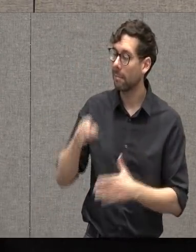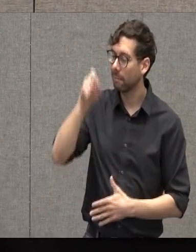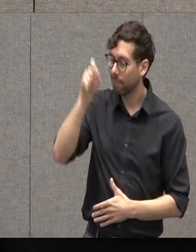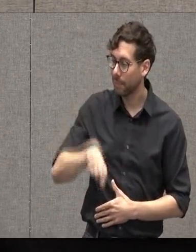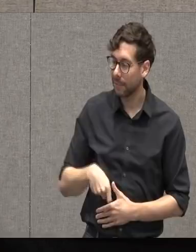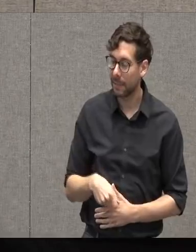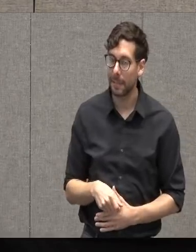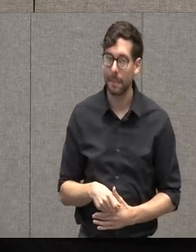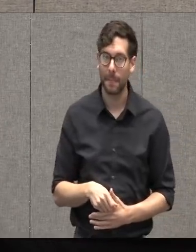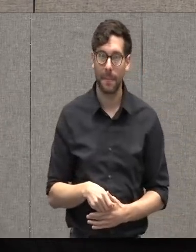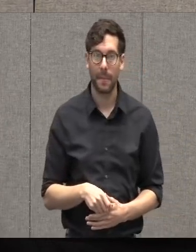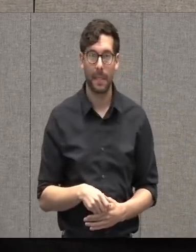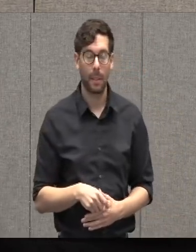I think I'm taking the table with me.